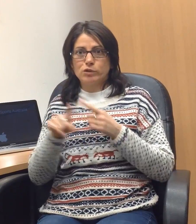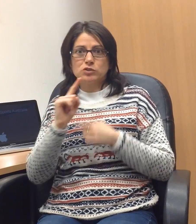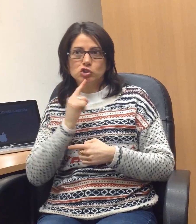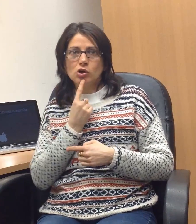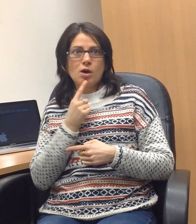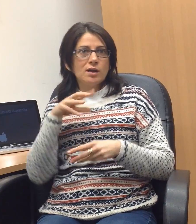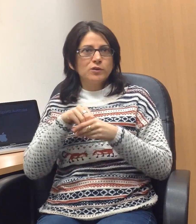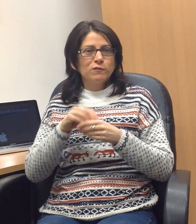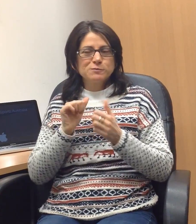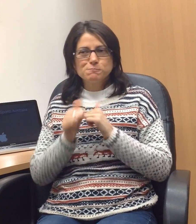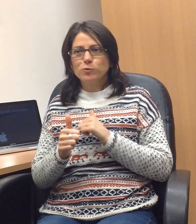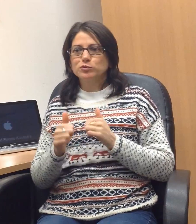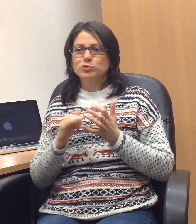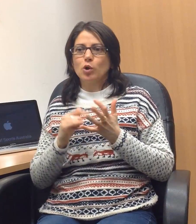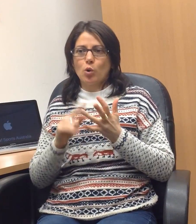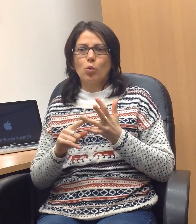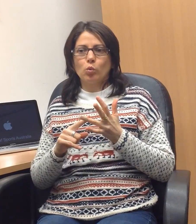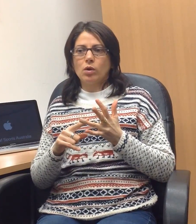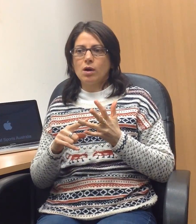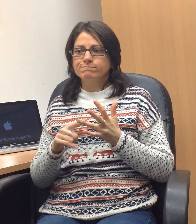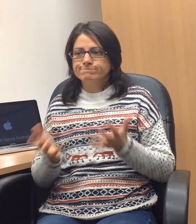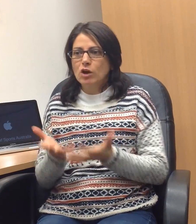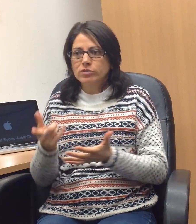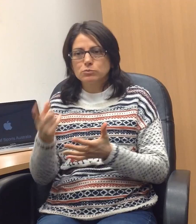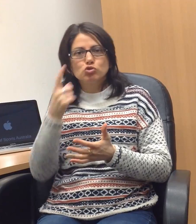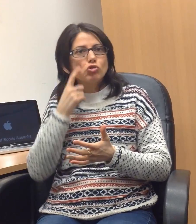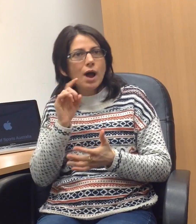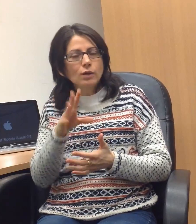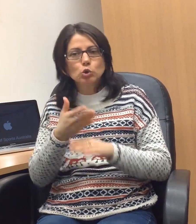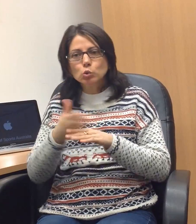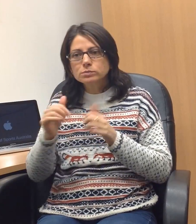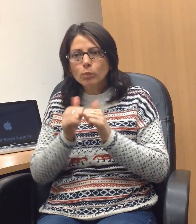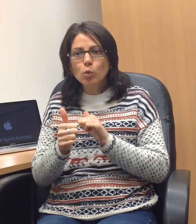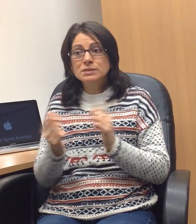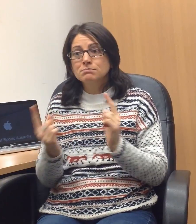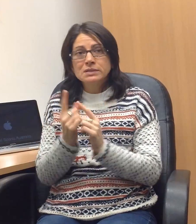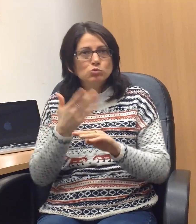hearing children, many of them shy to get involved in sports.